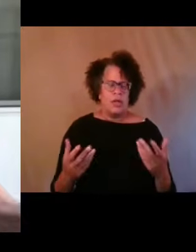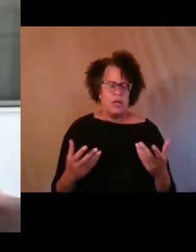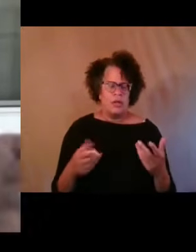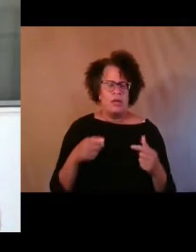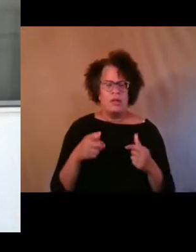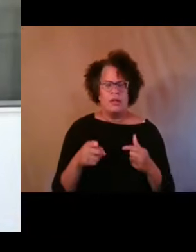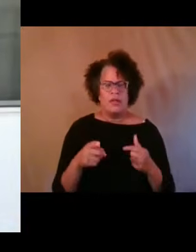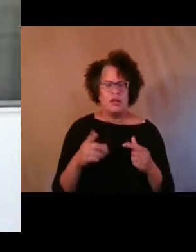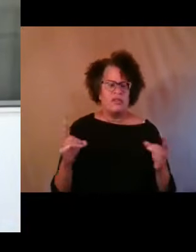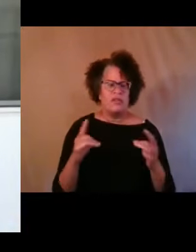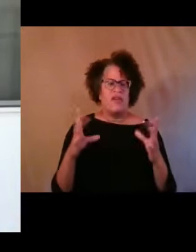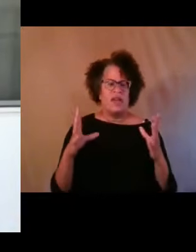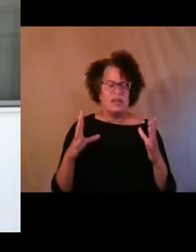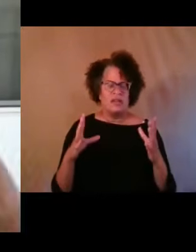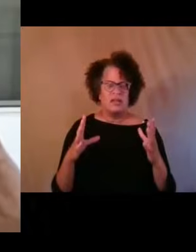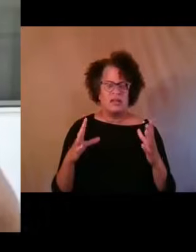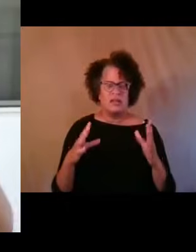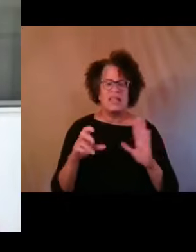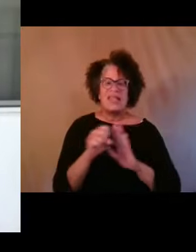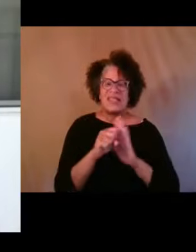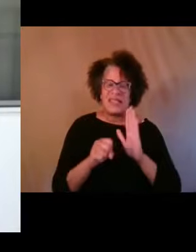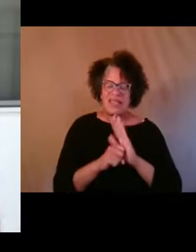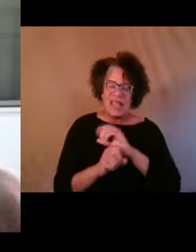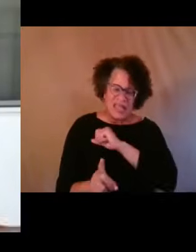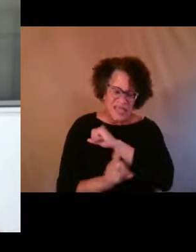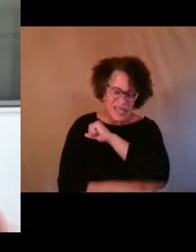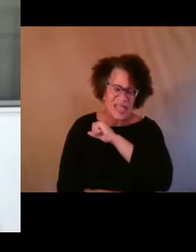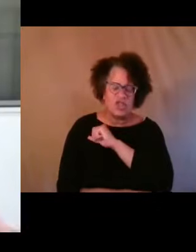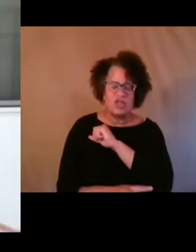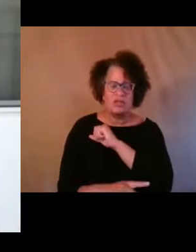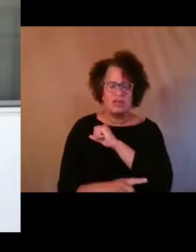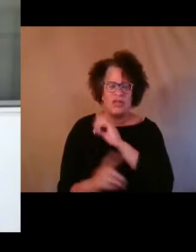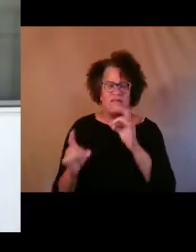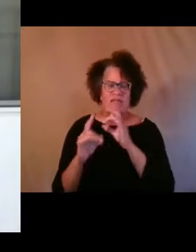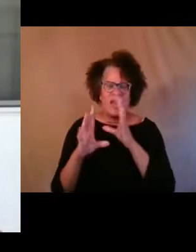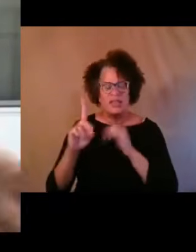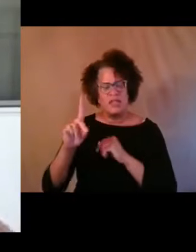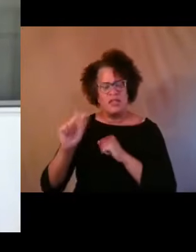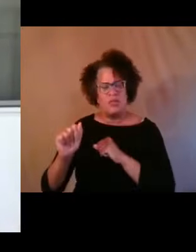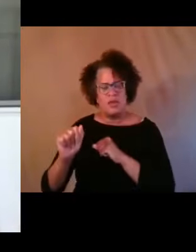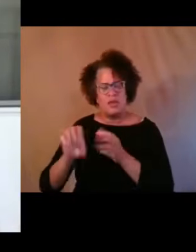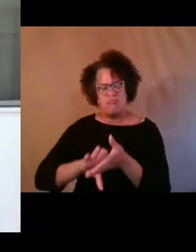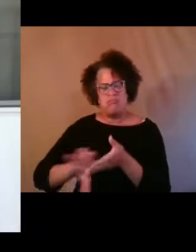particularly state-sanctioned violence. Disability is erased from that person's narrative. Neither the people,